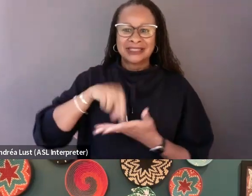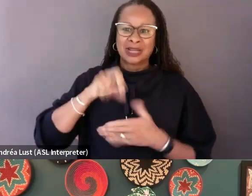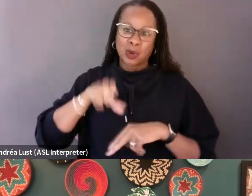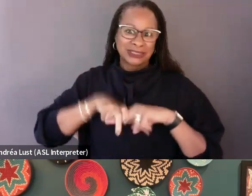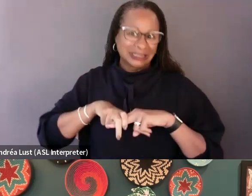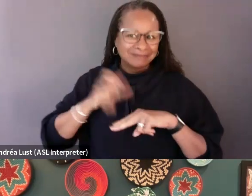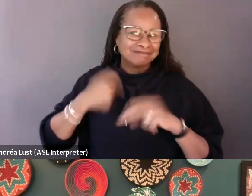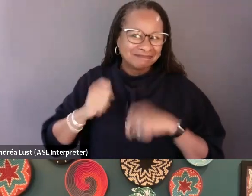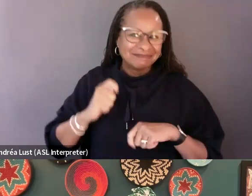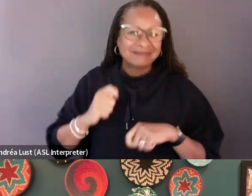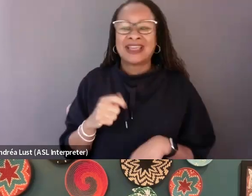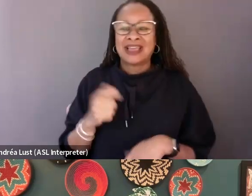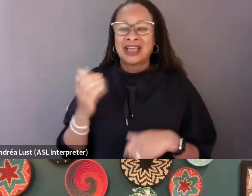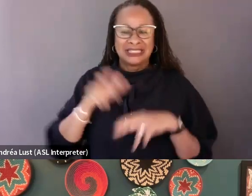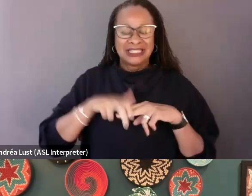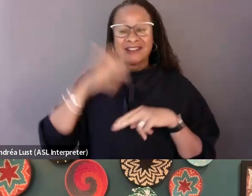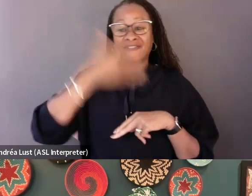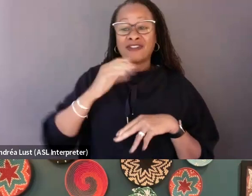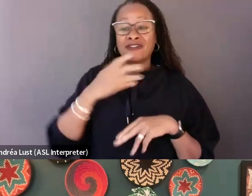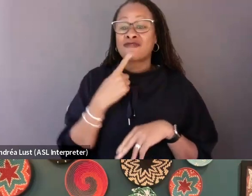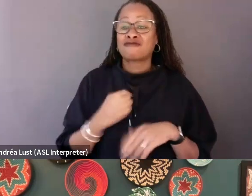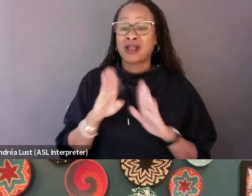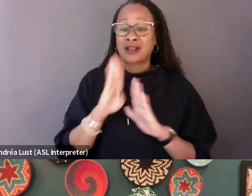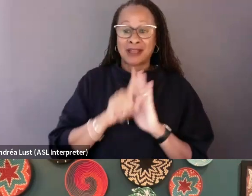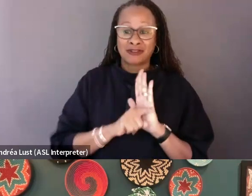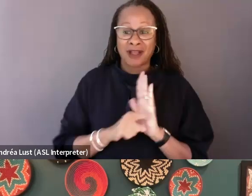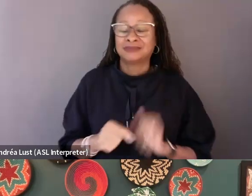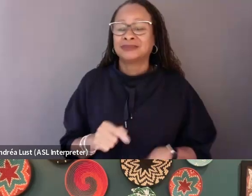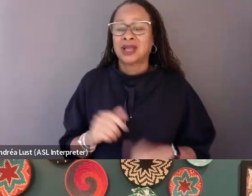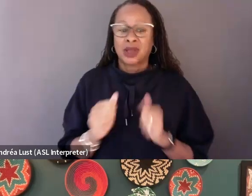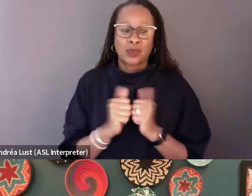before a red wall background wearing a flower print shirt